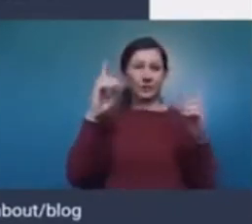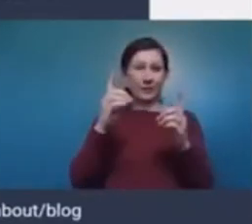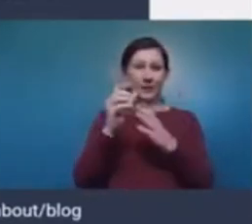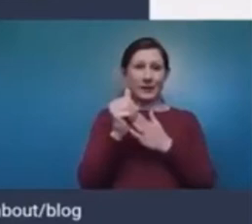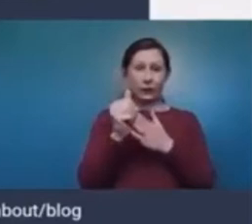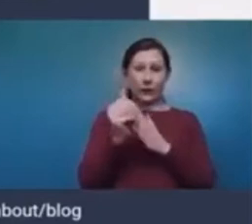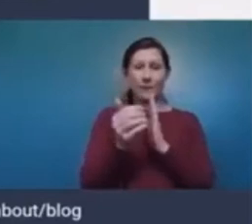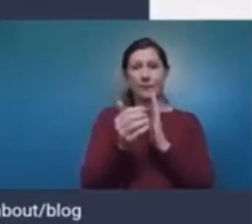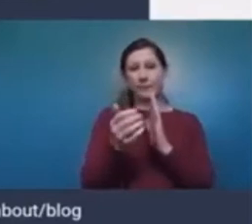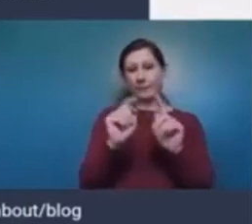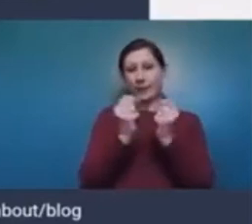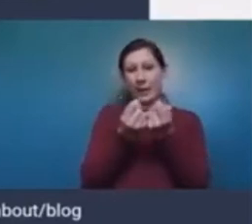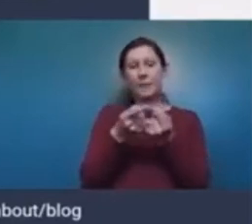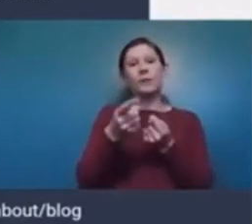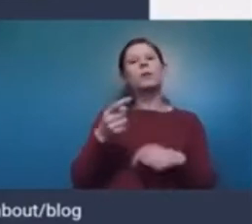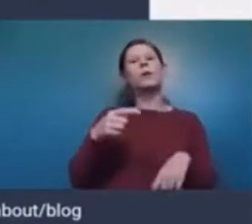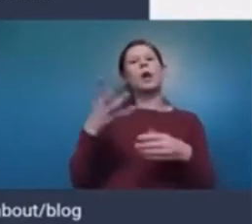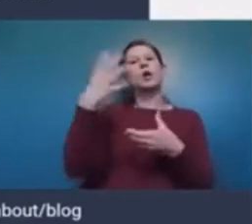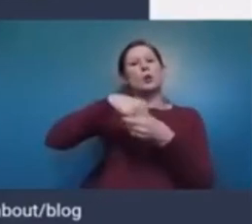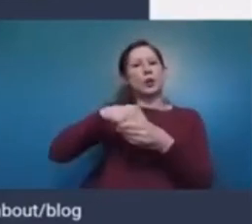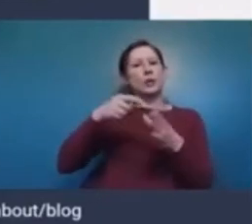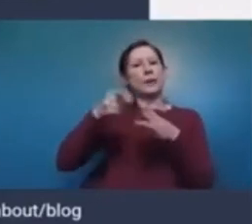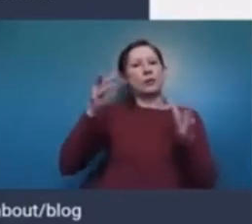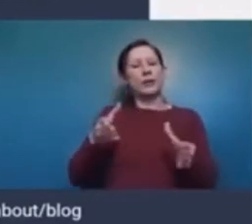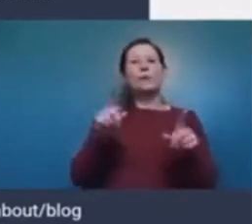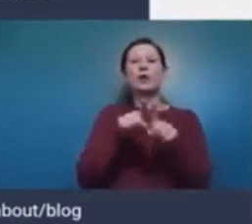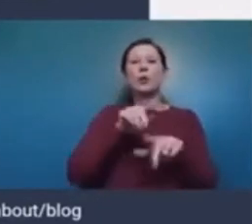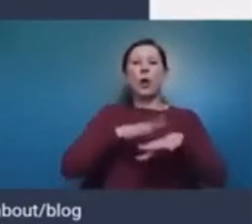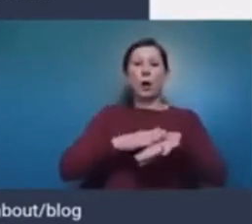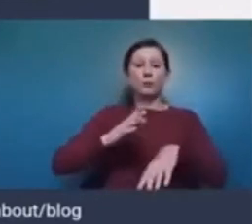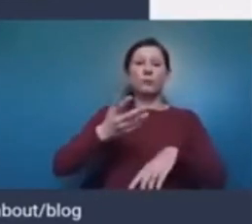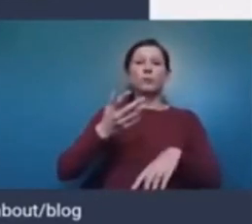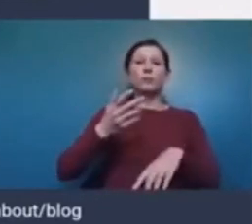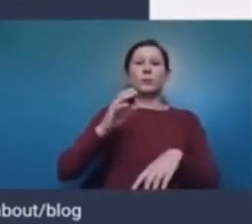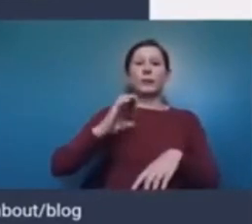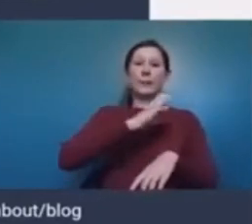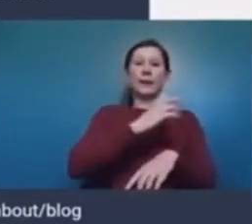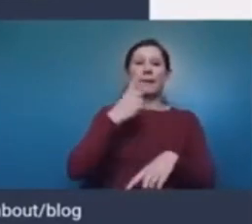education inclusion specialist. Chris is also on the advisory committee for the Arts and Culture Accessibility